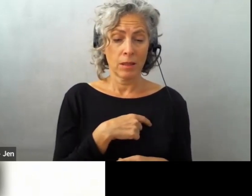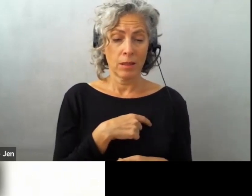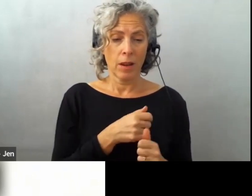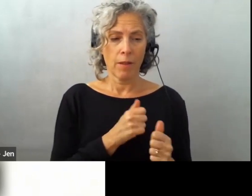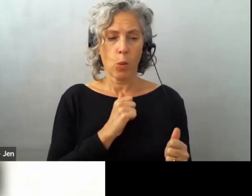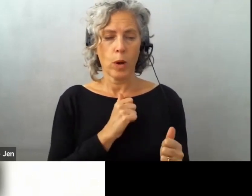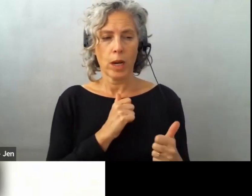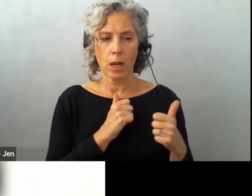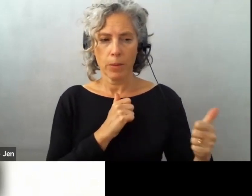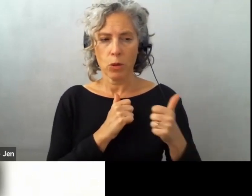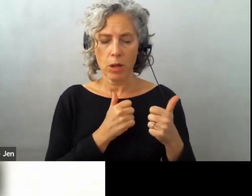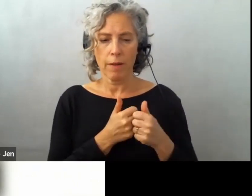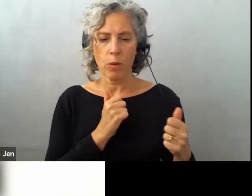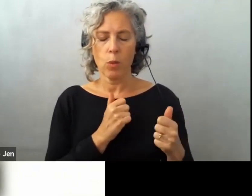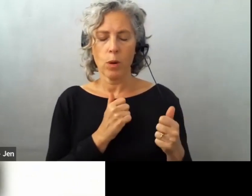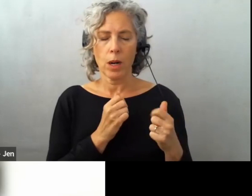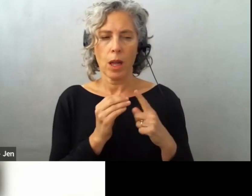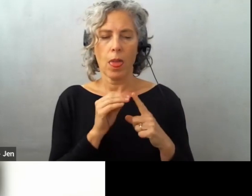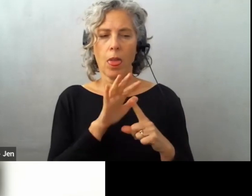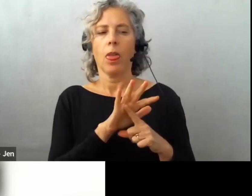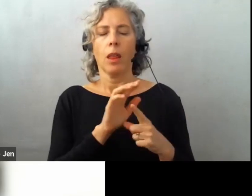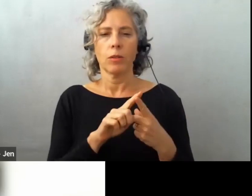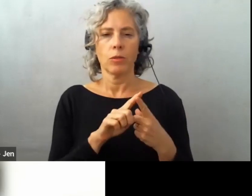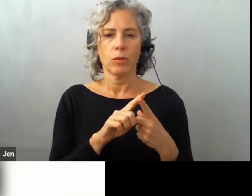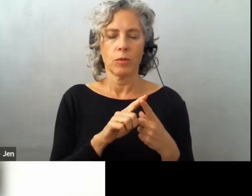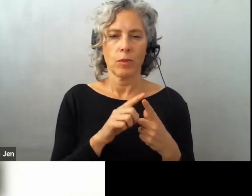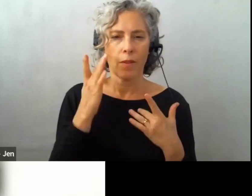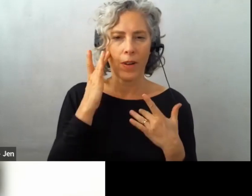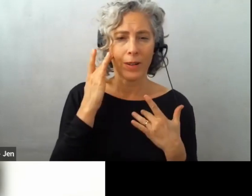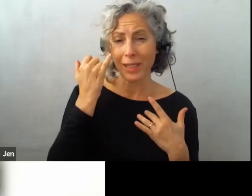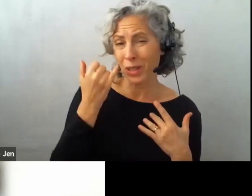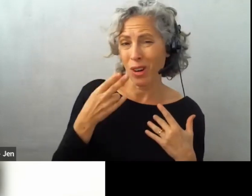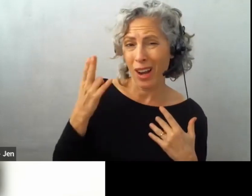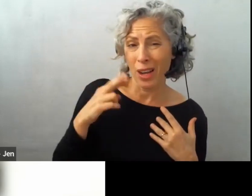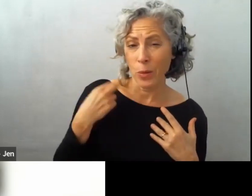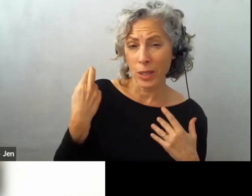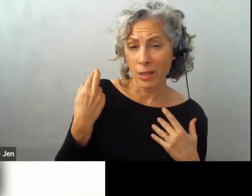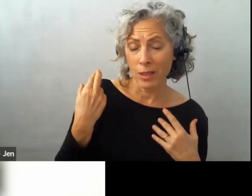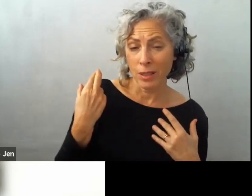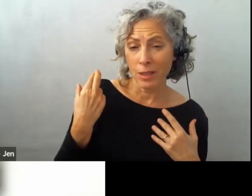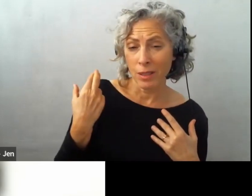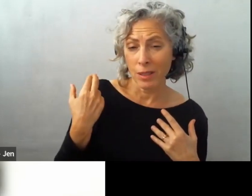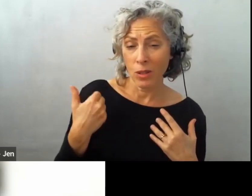commuting, avoid exposing ourselves to the virus, if you're high if we're high risk, or have mobility, difficulties,